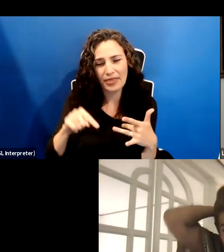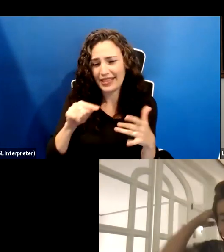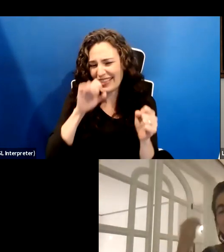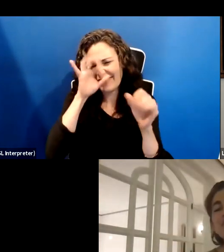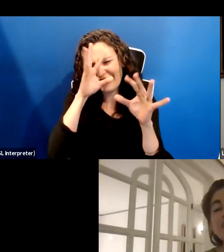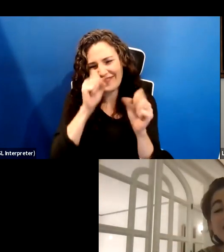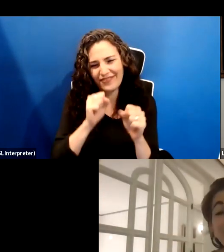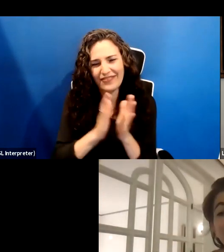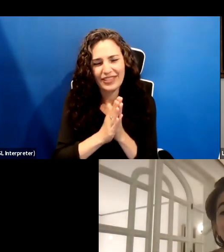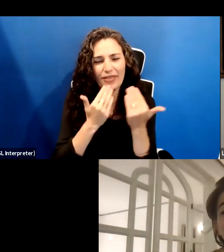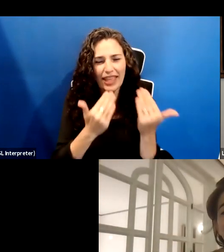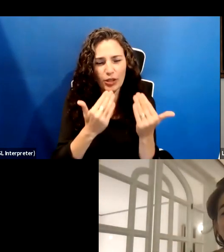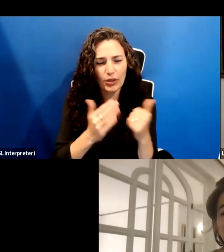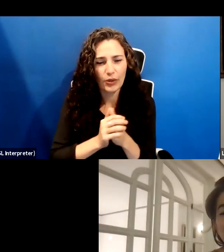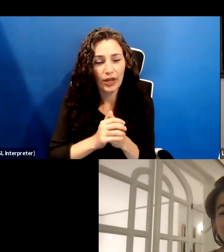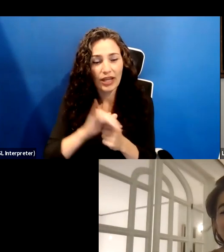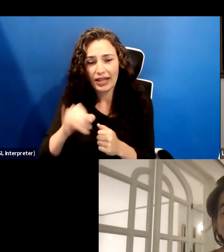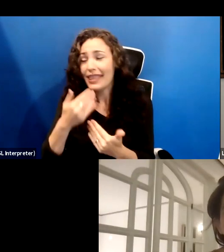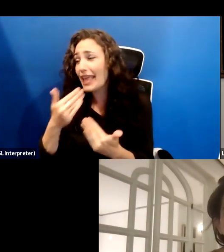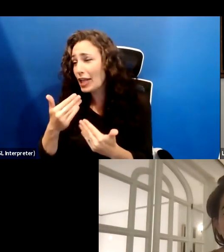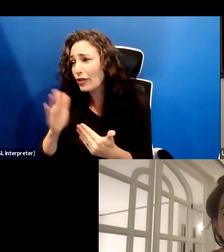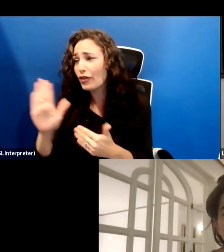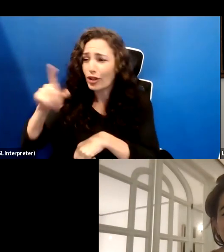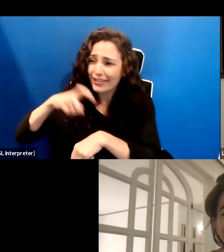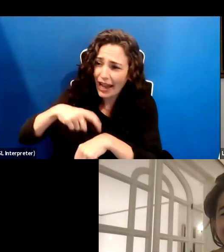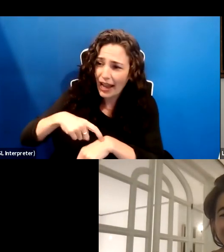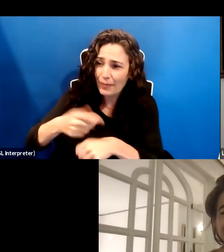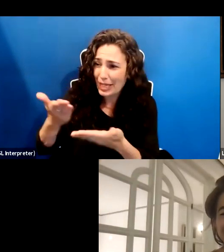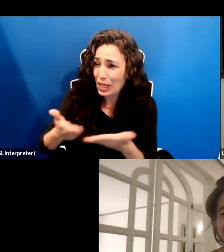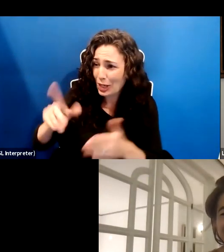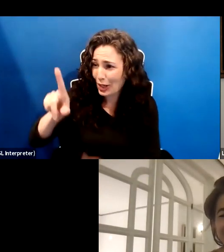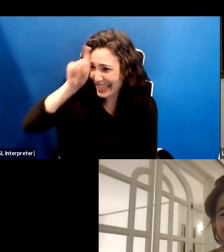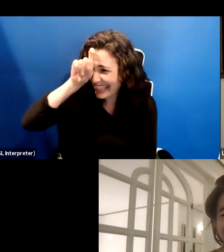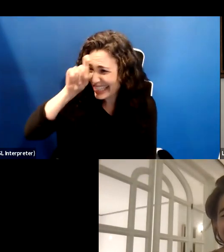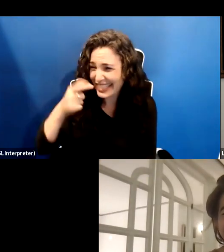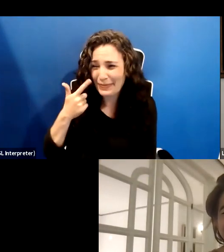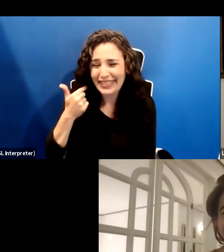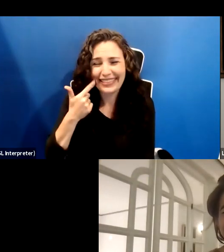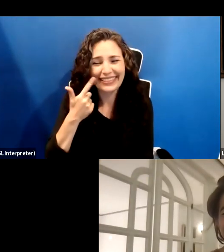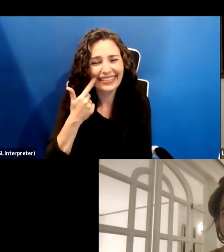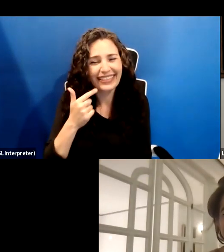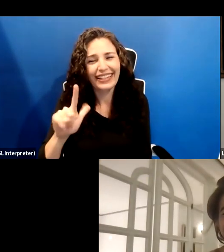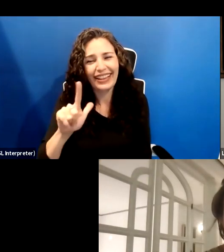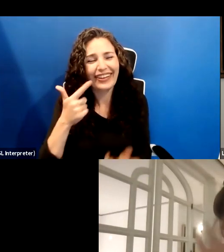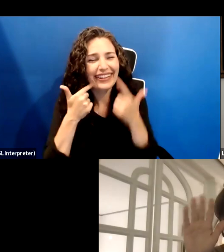Thank you for taking the time to speak with me, over here in Egypt. (chuckles) All right, bye bye.